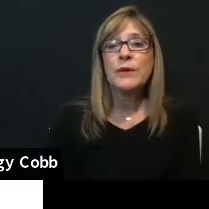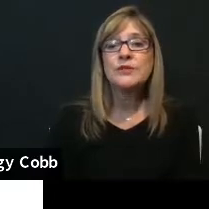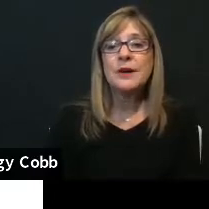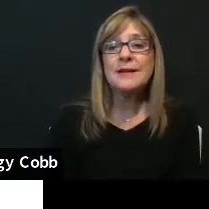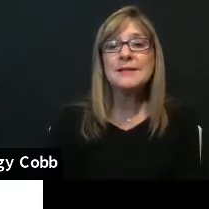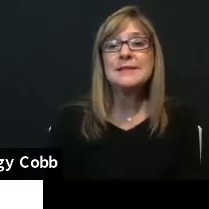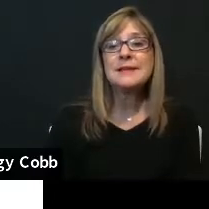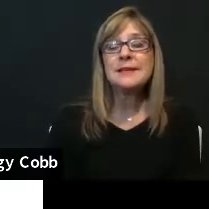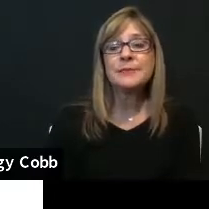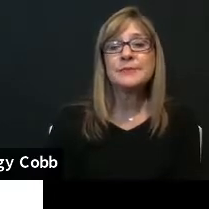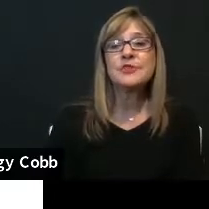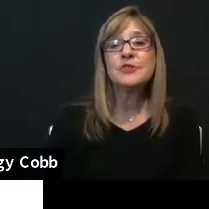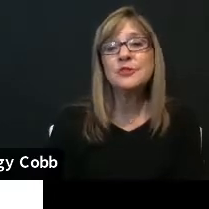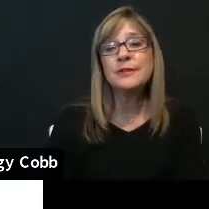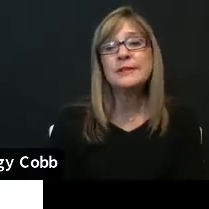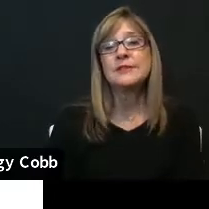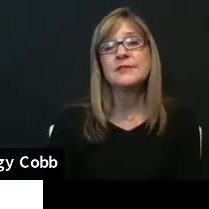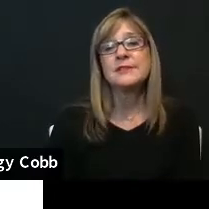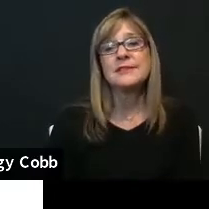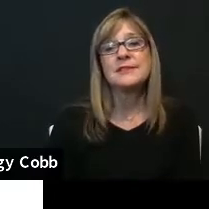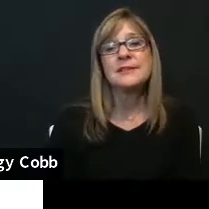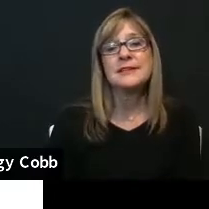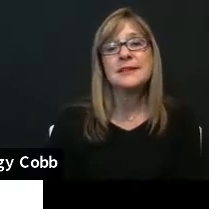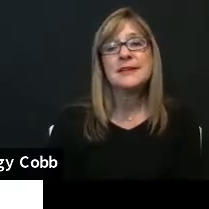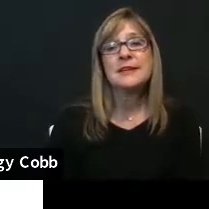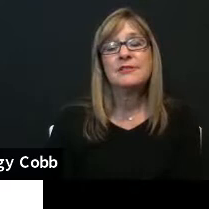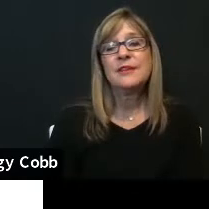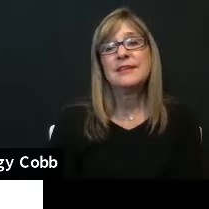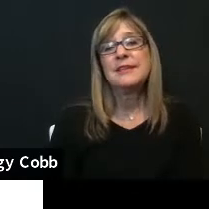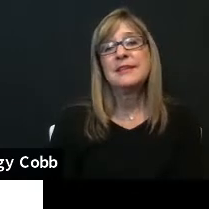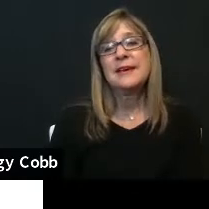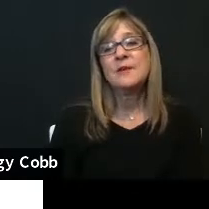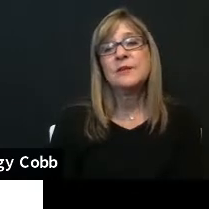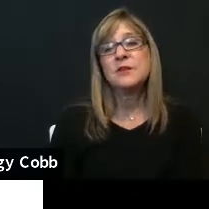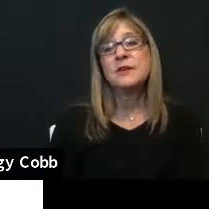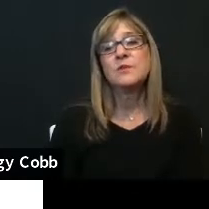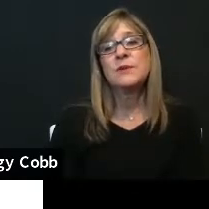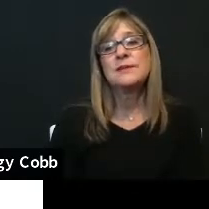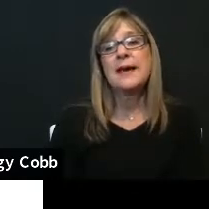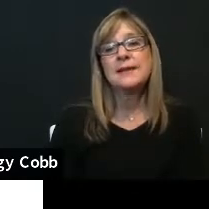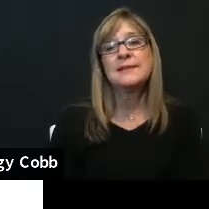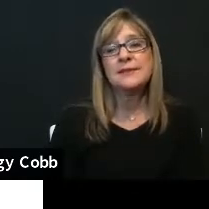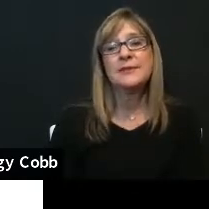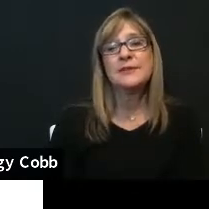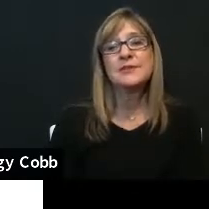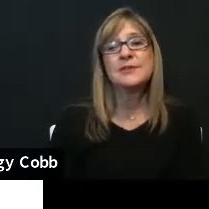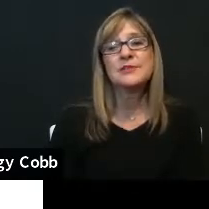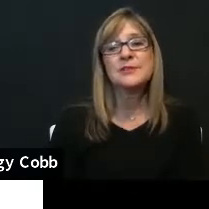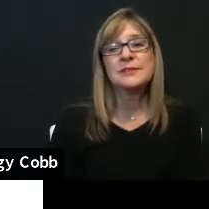We try to set up tutoring services to see if they needed that. We started with Dallas so with the school district